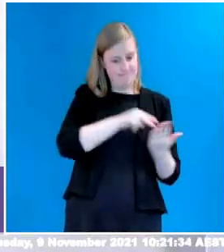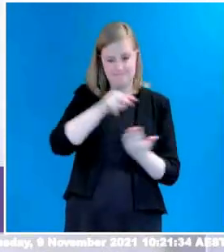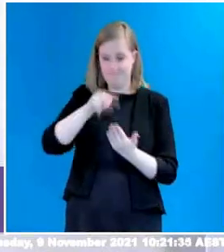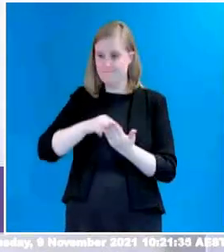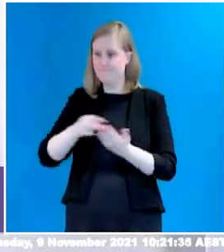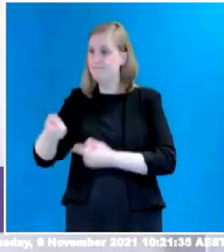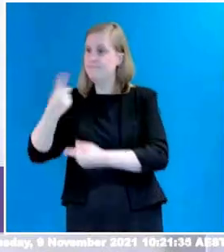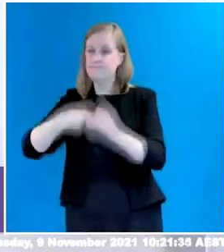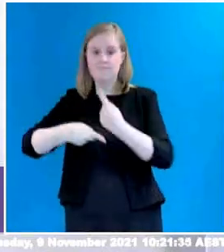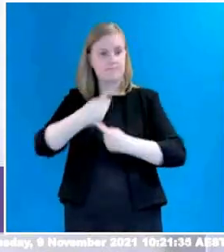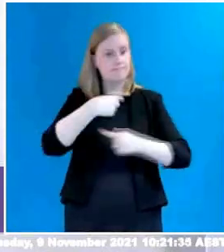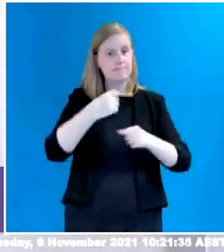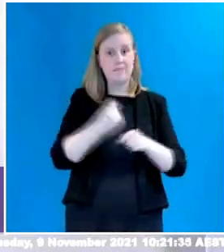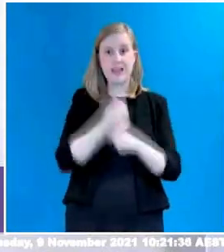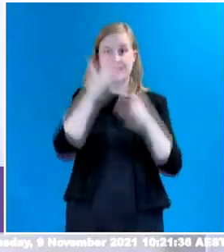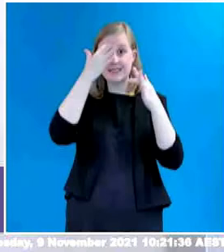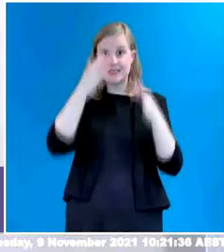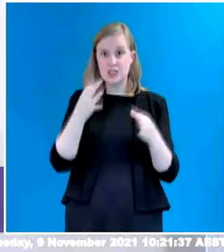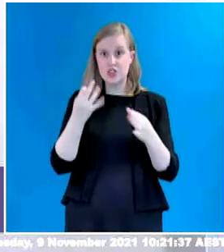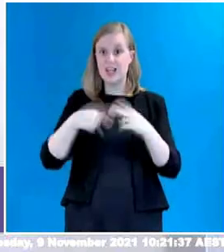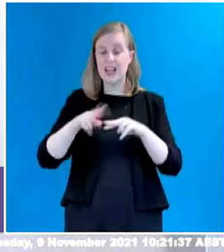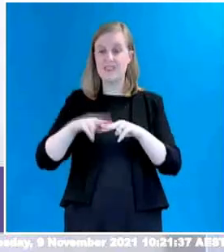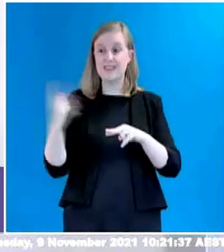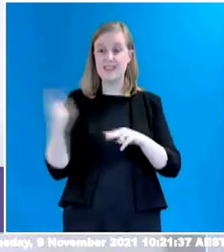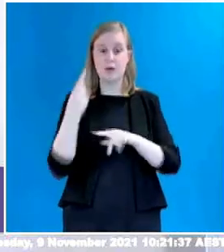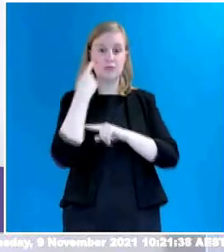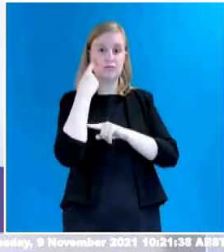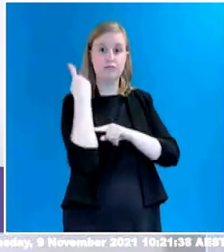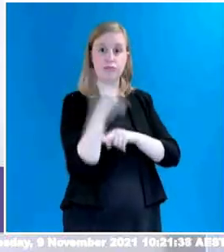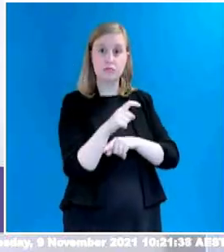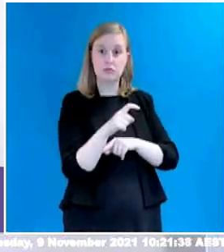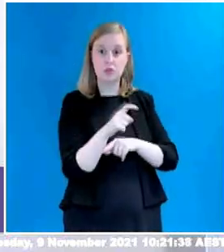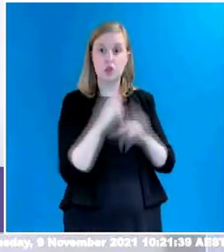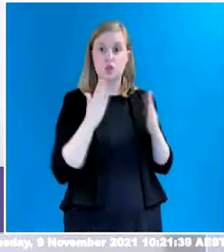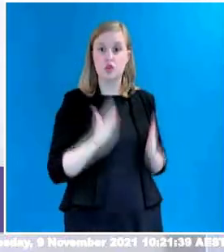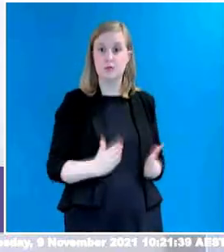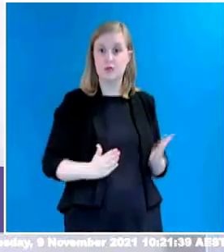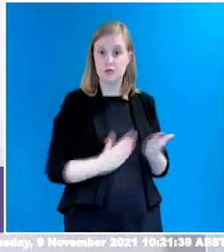rights, but also a review function, to look at the way in which a decision has